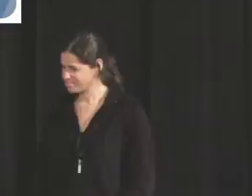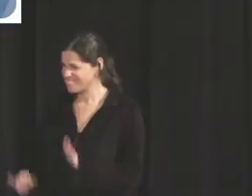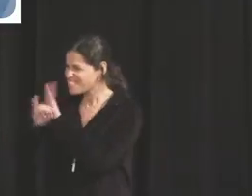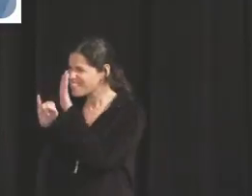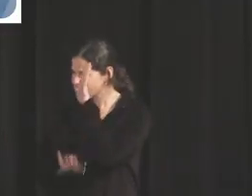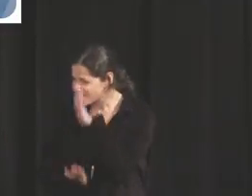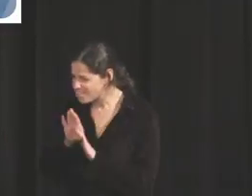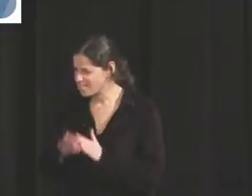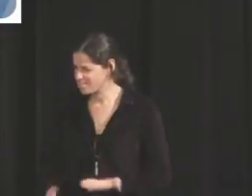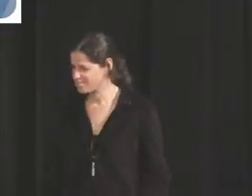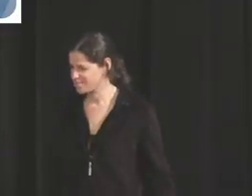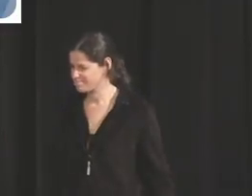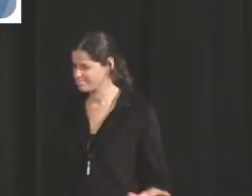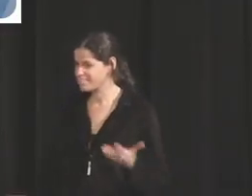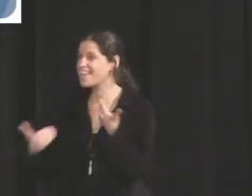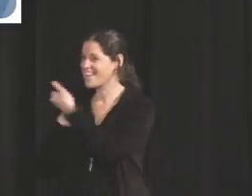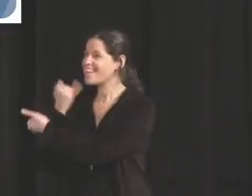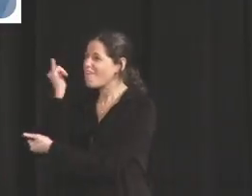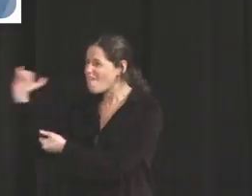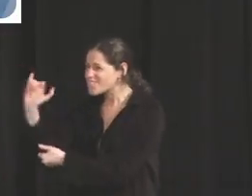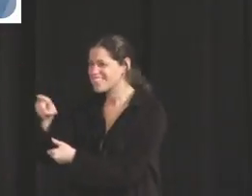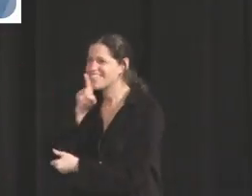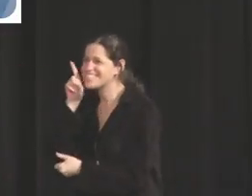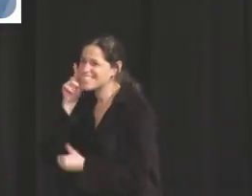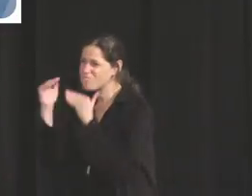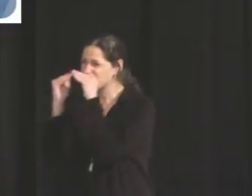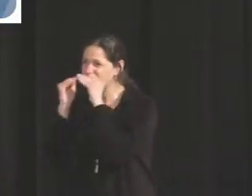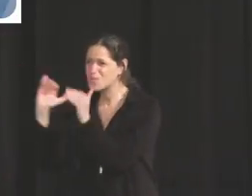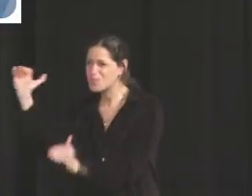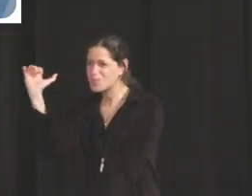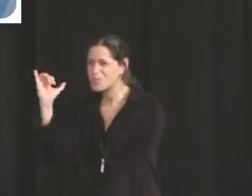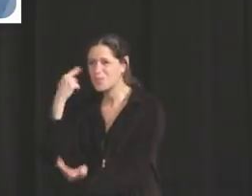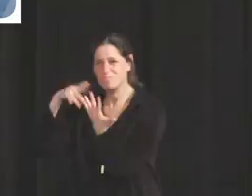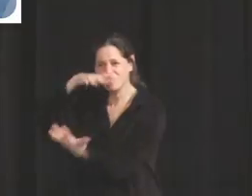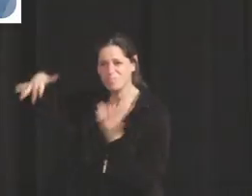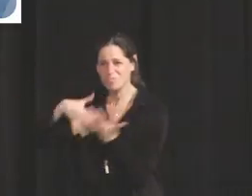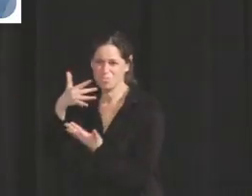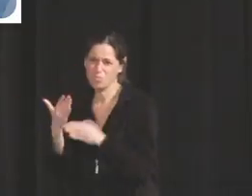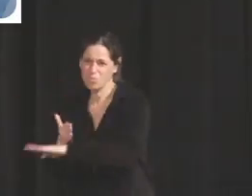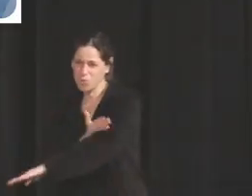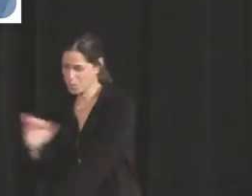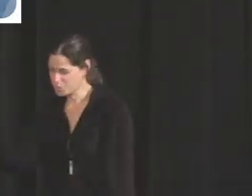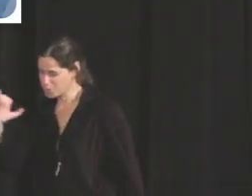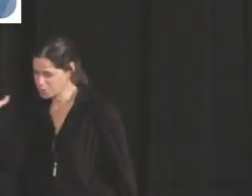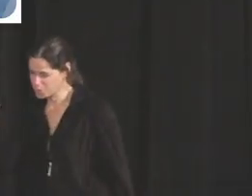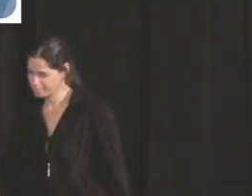to facilitate their identity. Improve the ability to have social interactions.